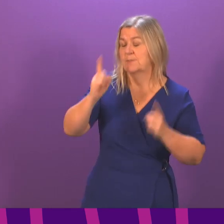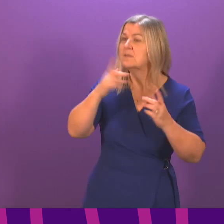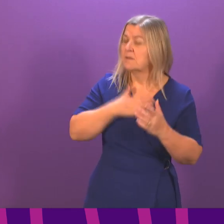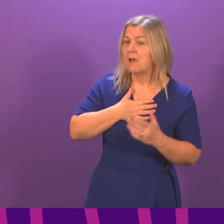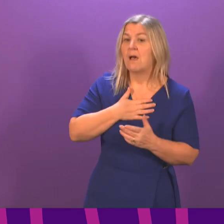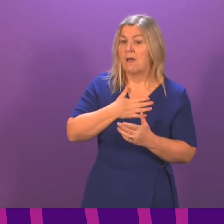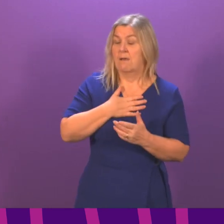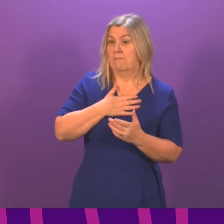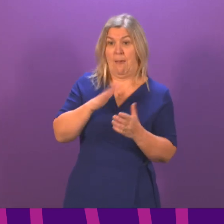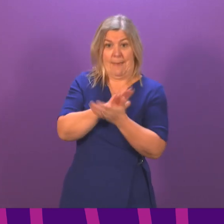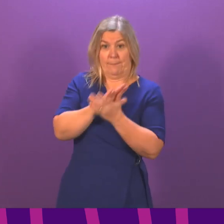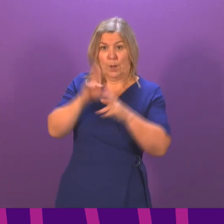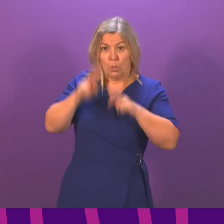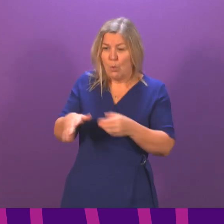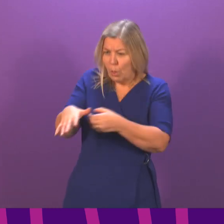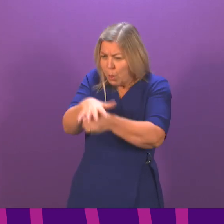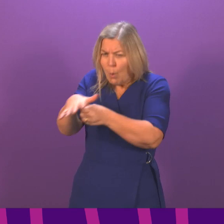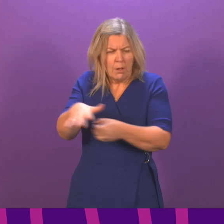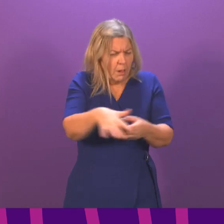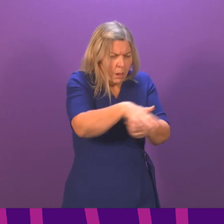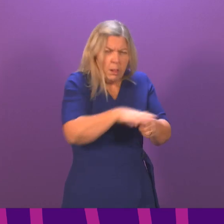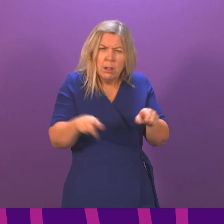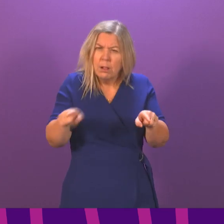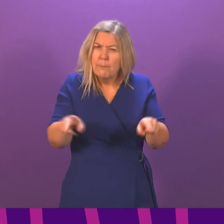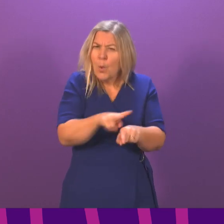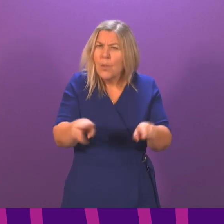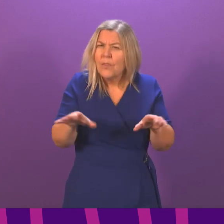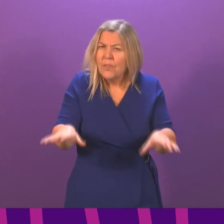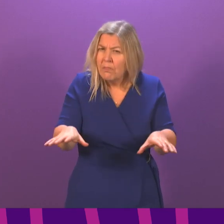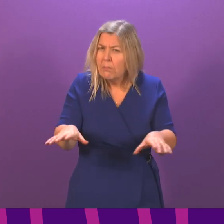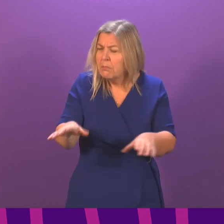looked into; I do not know what the circumstances are in those areas. There are often fluctuations